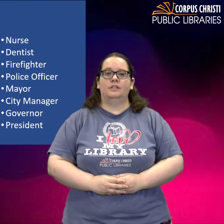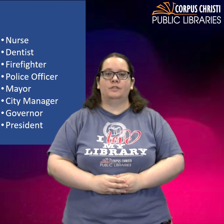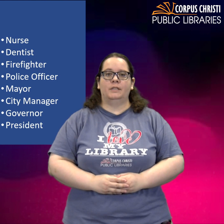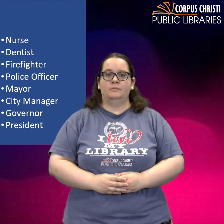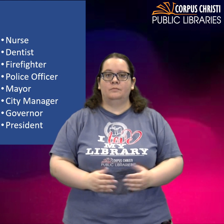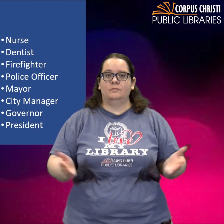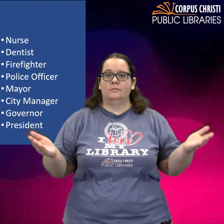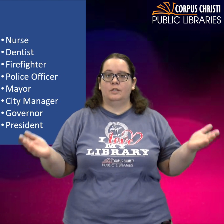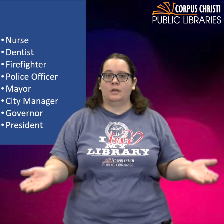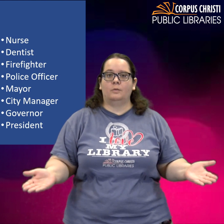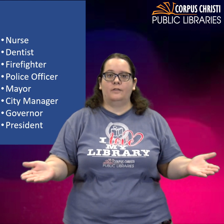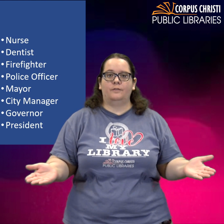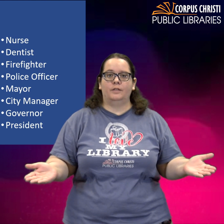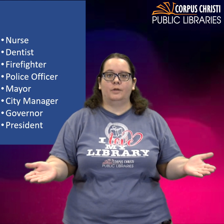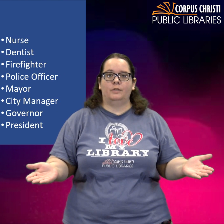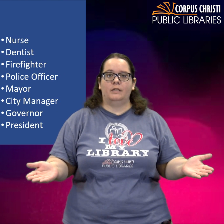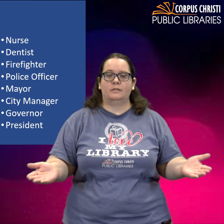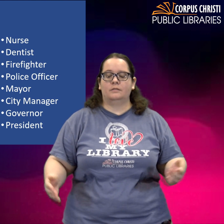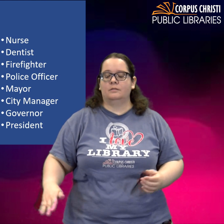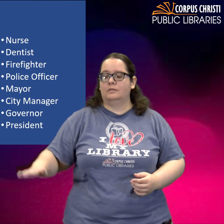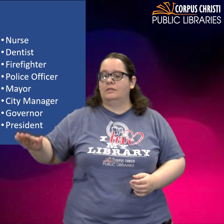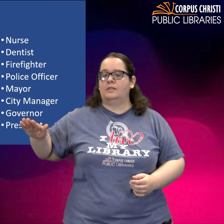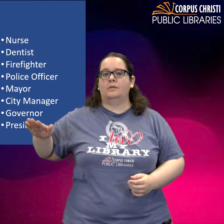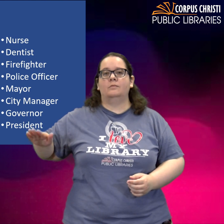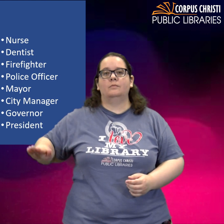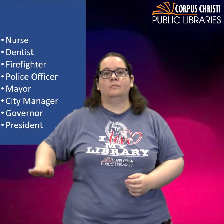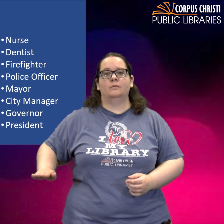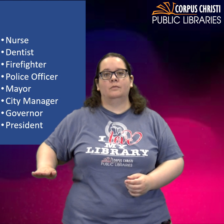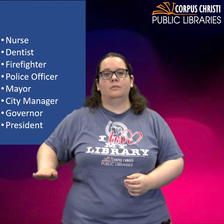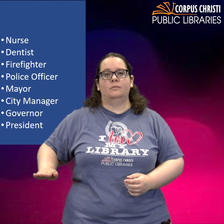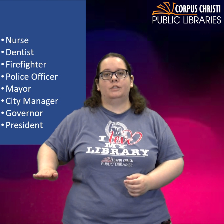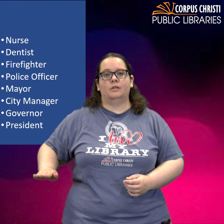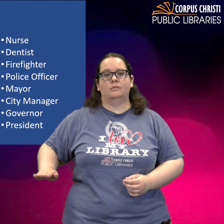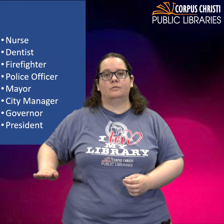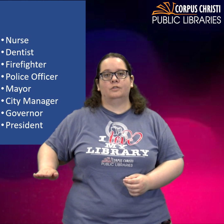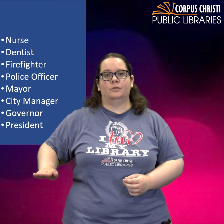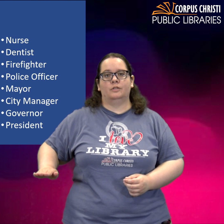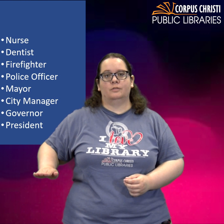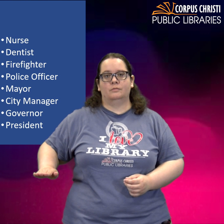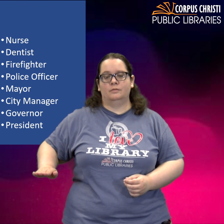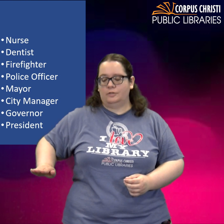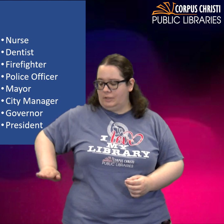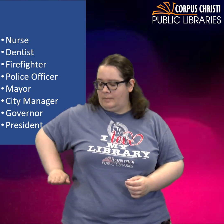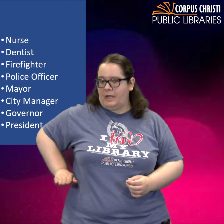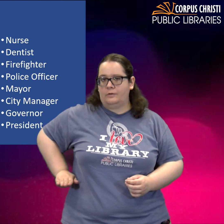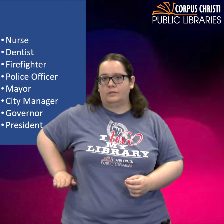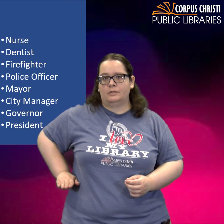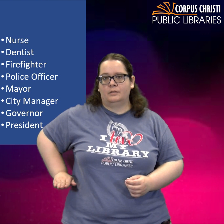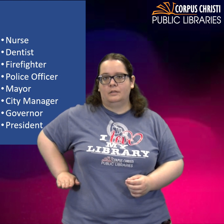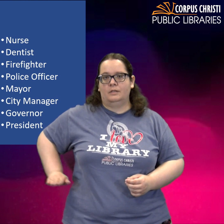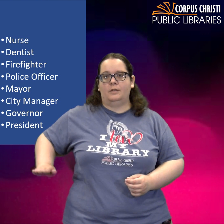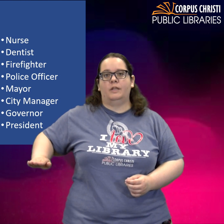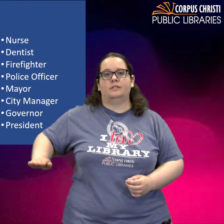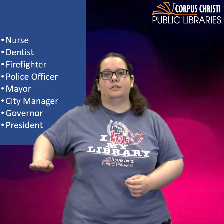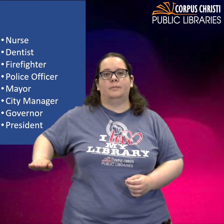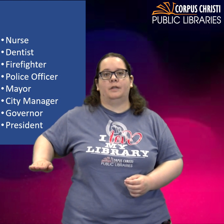Children, you're not quite fully grown, yet. So we show shorter, usually about the waist or hip